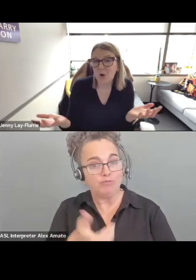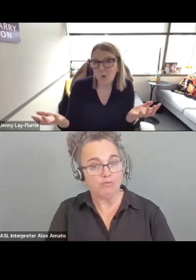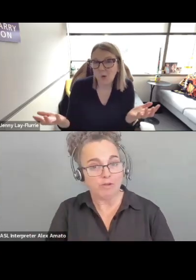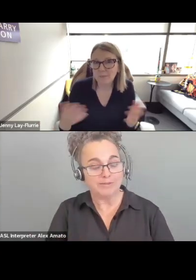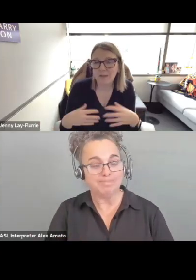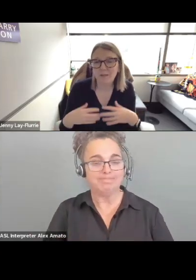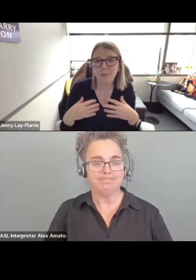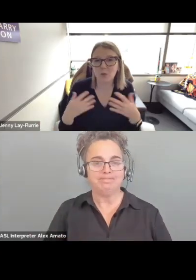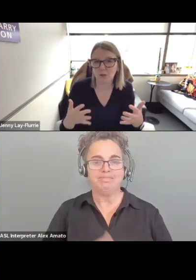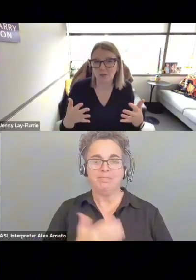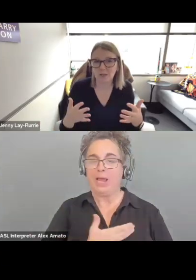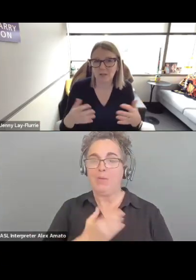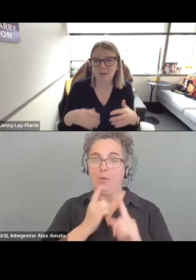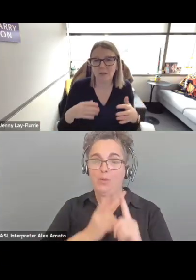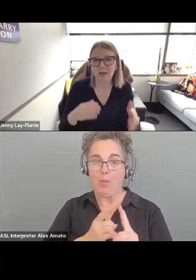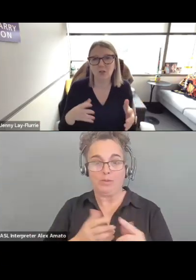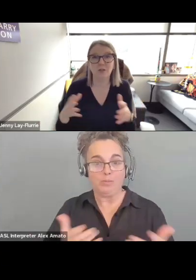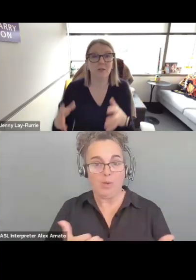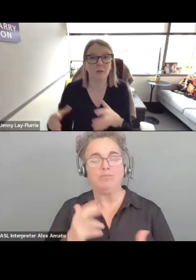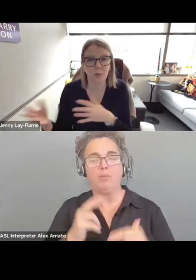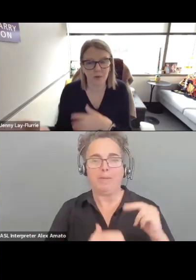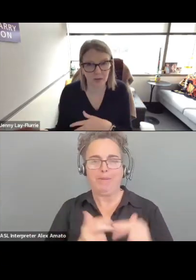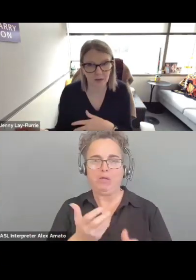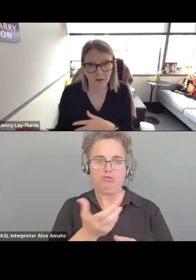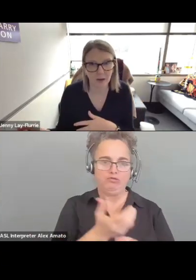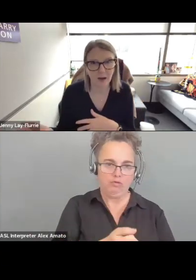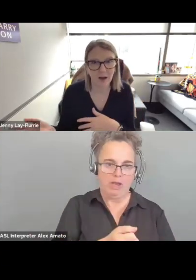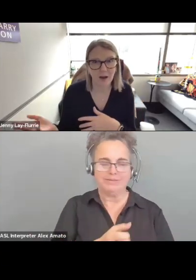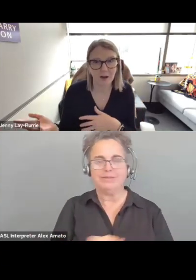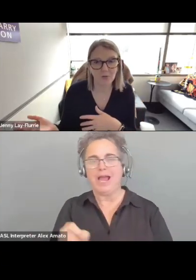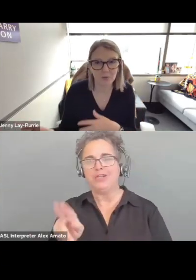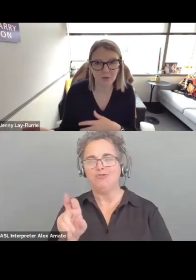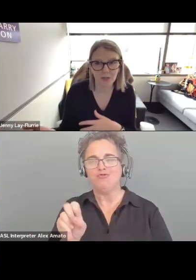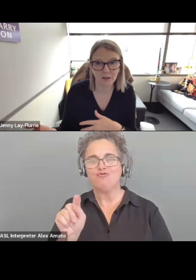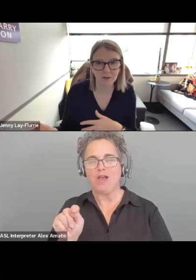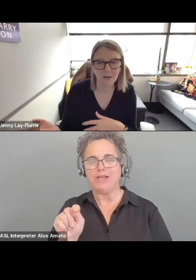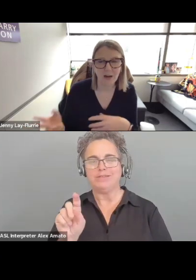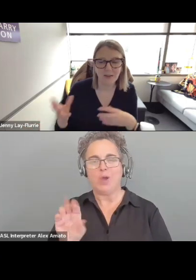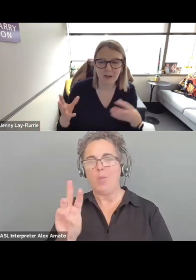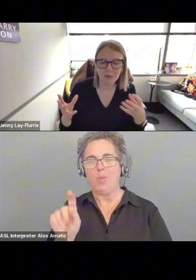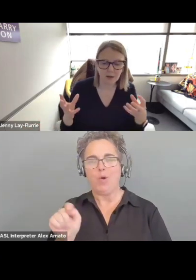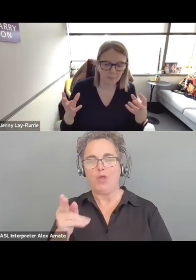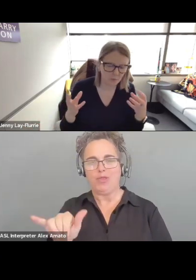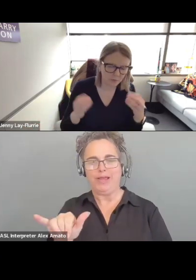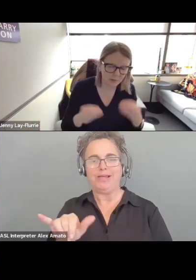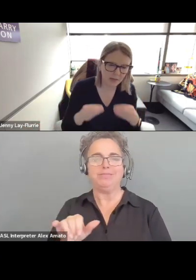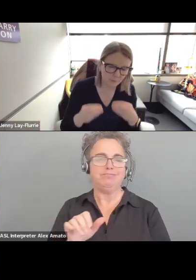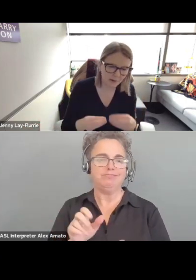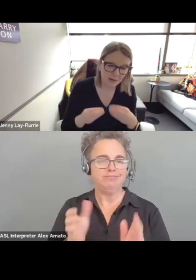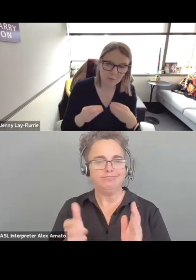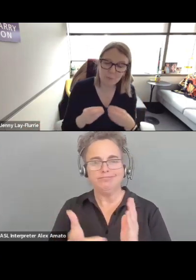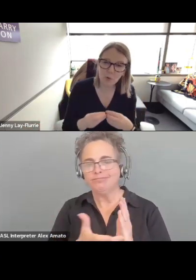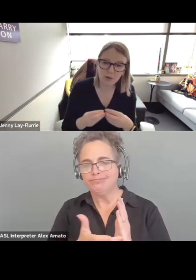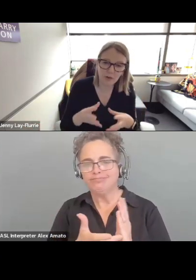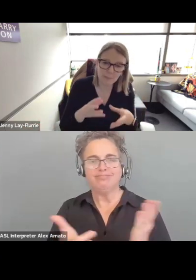Our goal is to build trusted and trustworthy computing. And that becomes really, really important